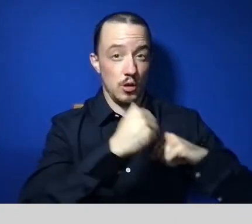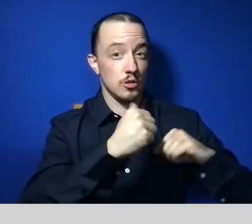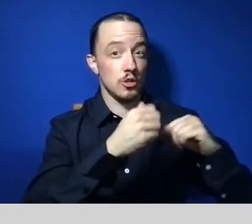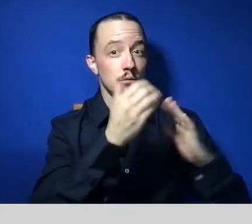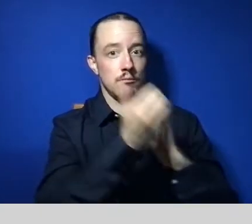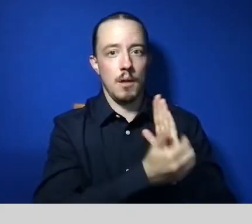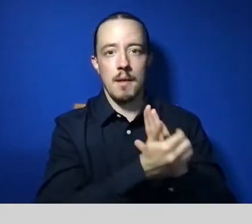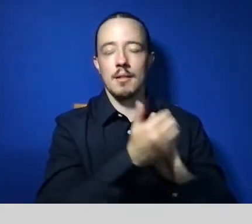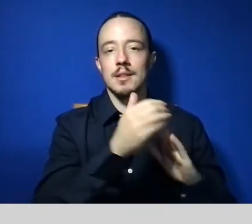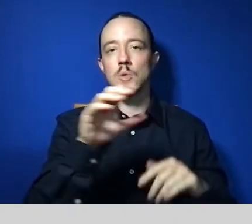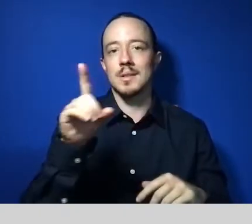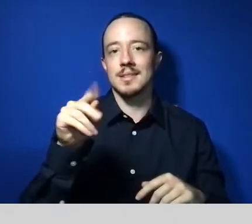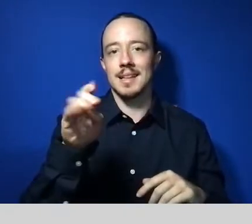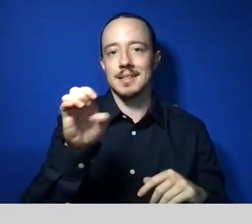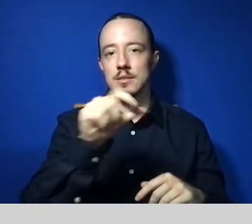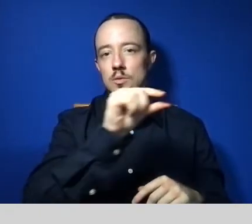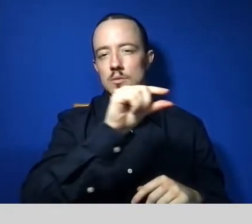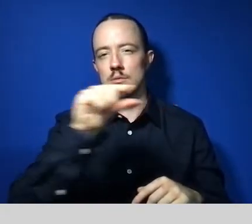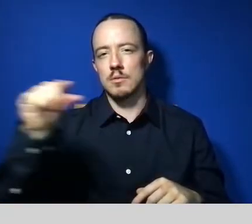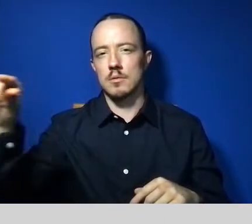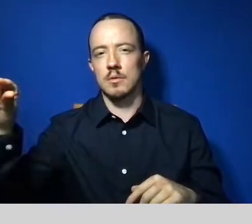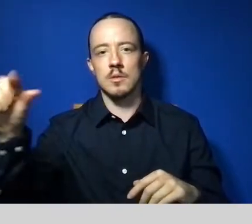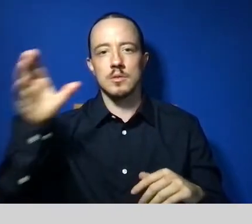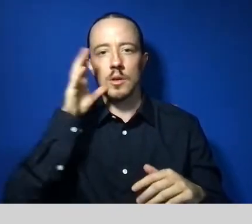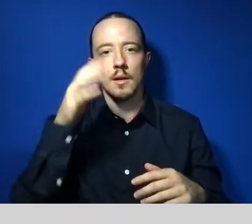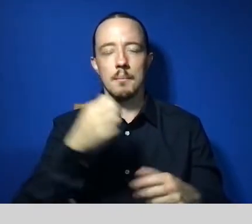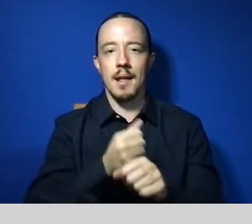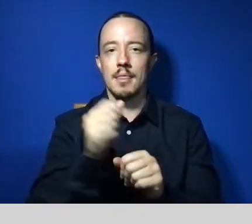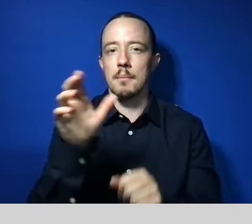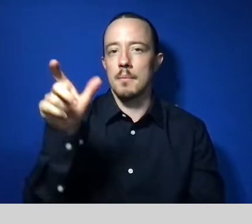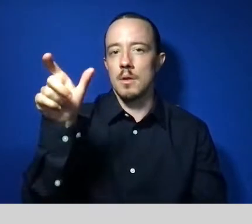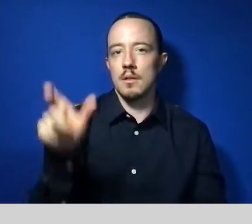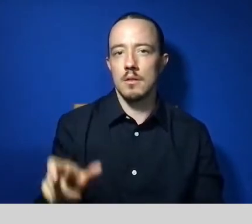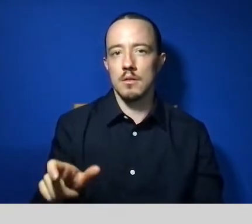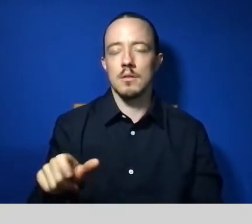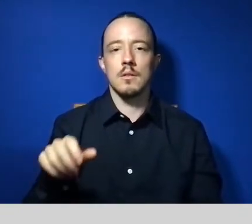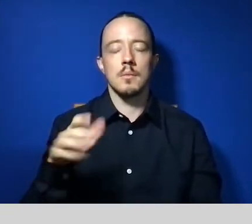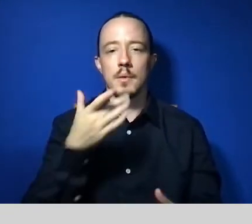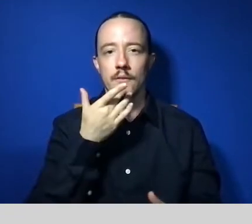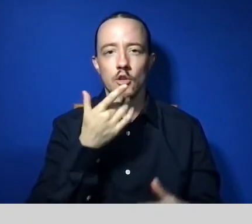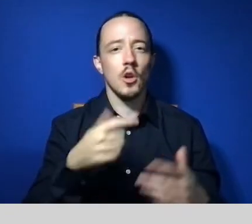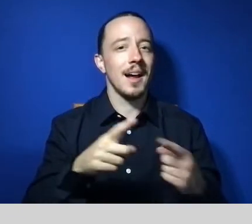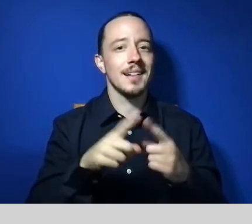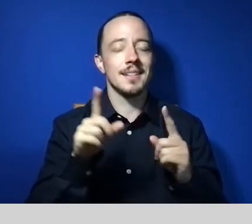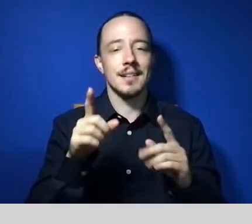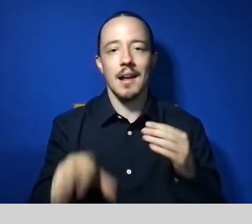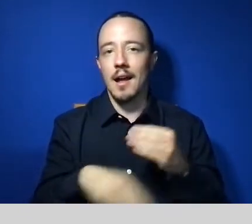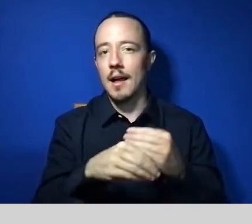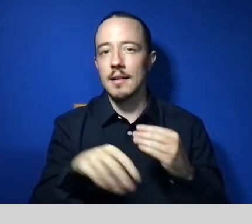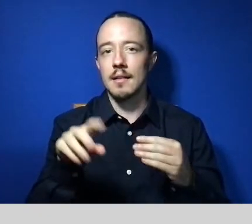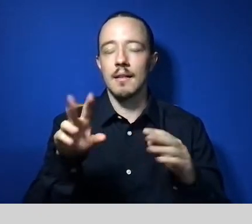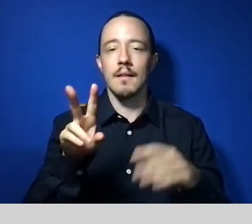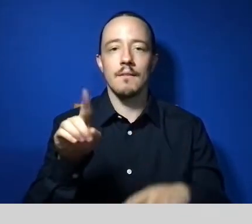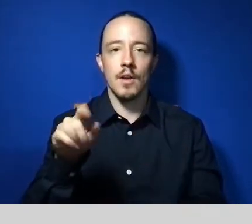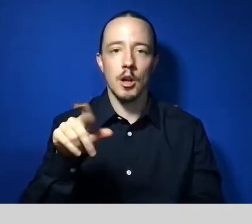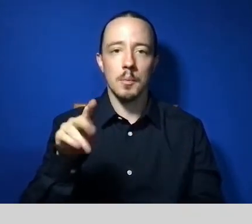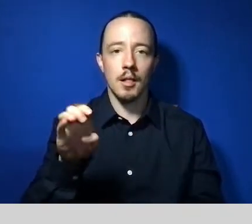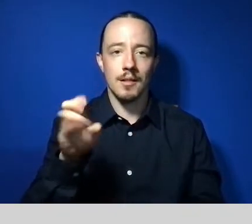so the dates go across the columns, And so I made them come down to the rows. I added some variable names.